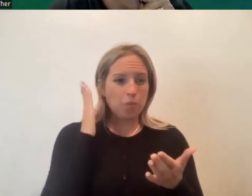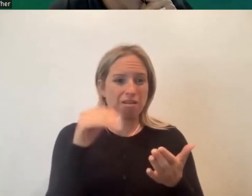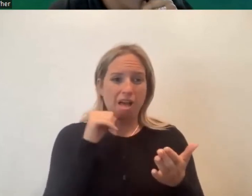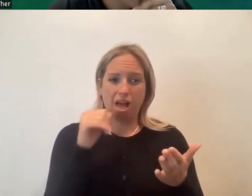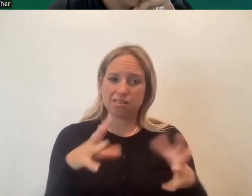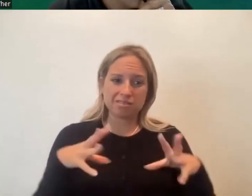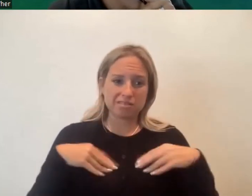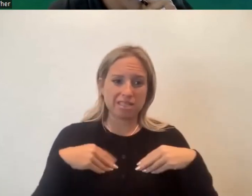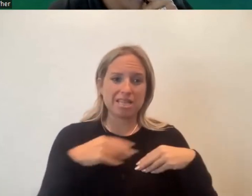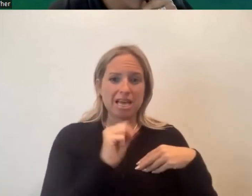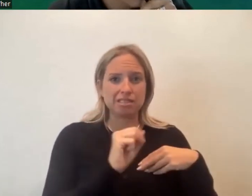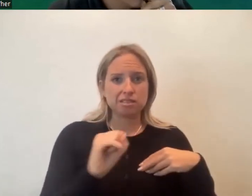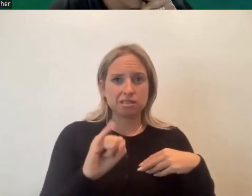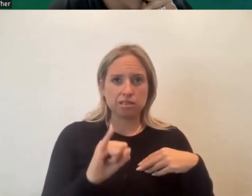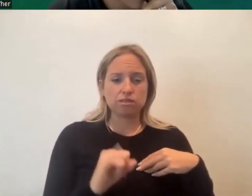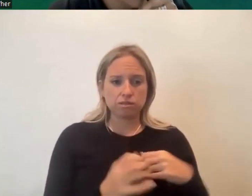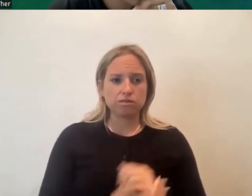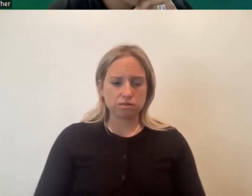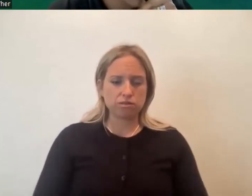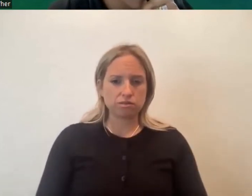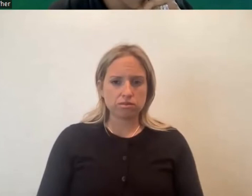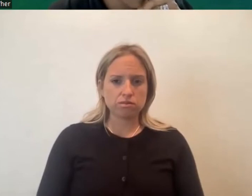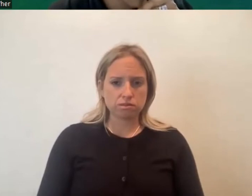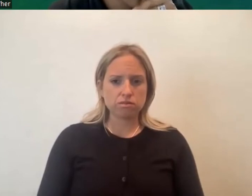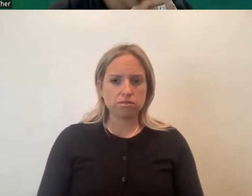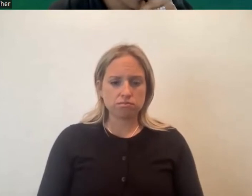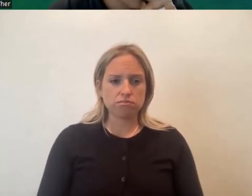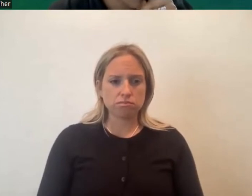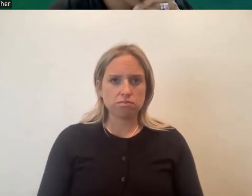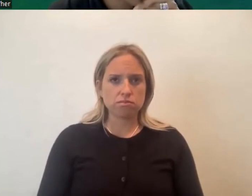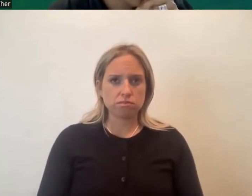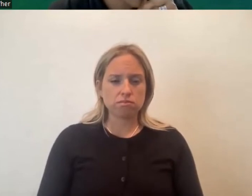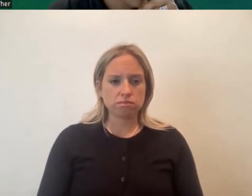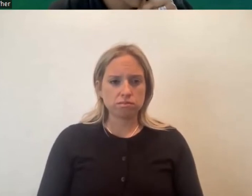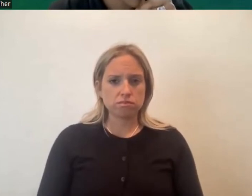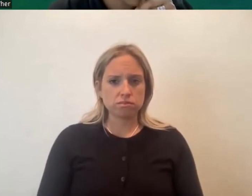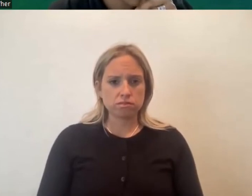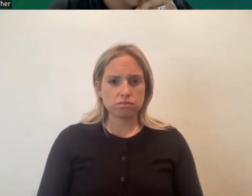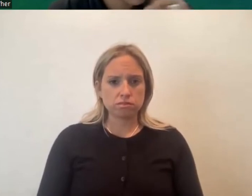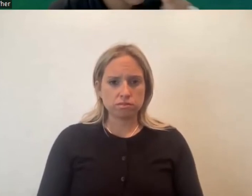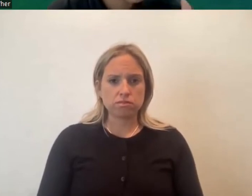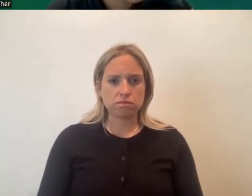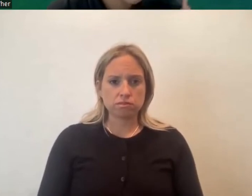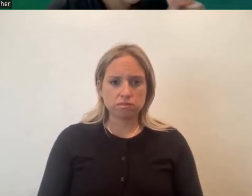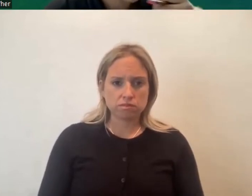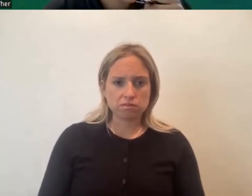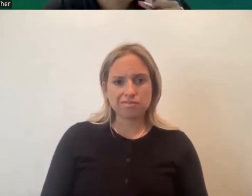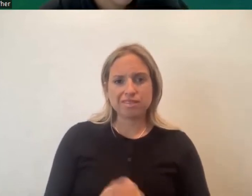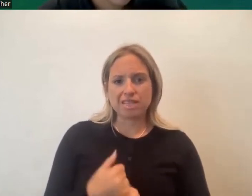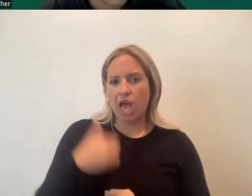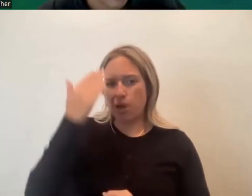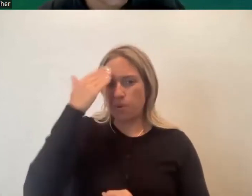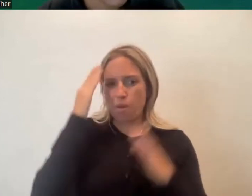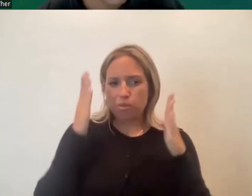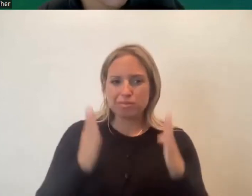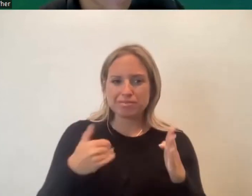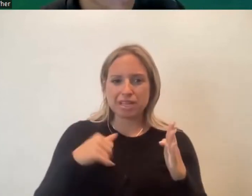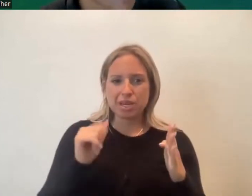Tadra: I know someone had a question about the Innovations